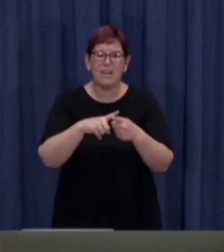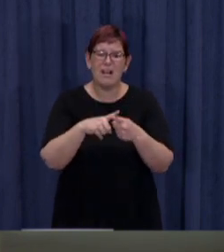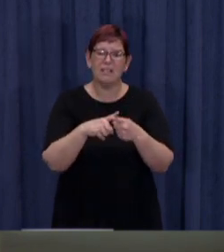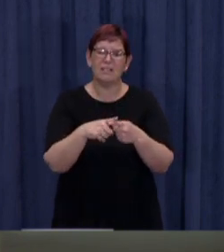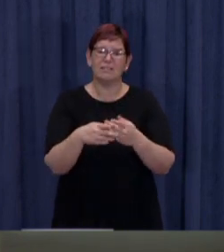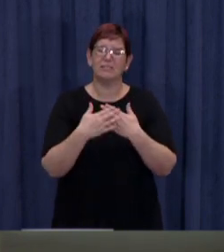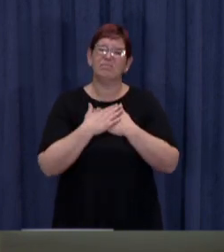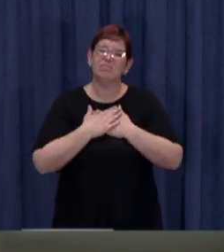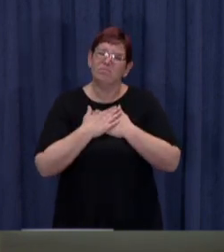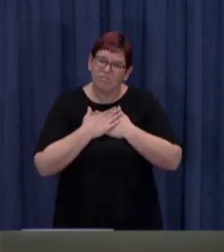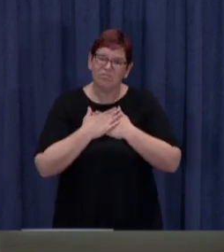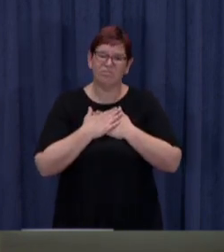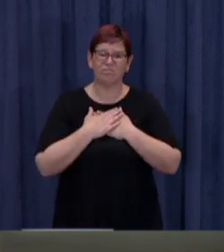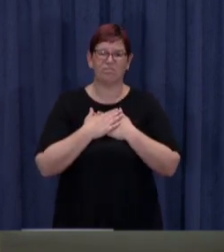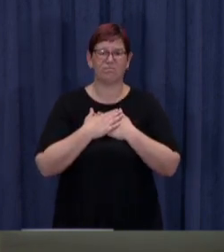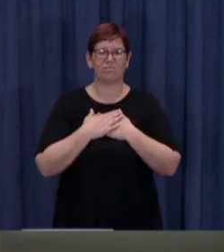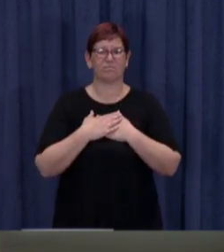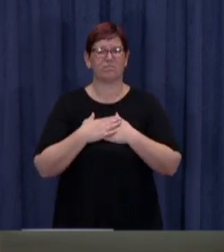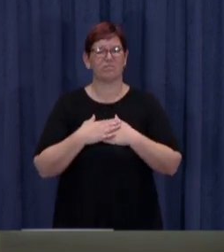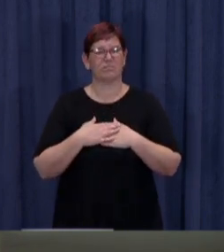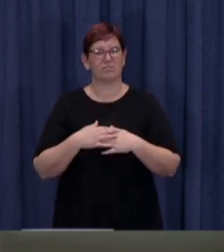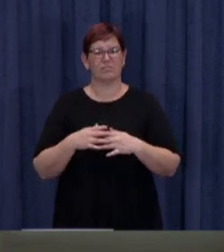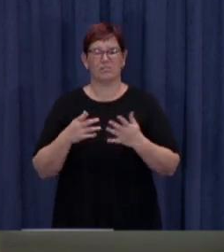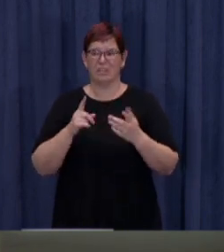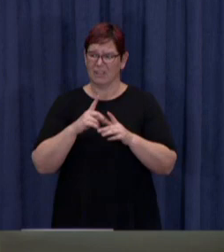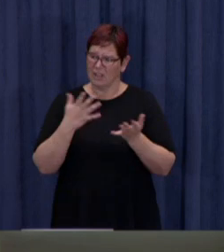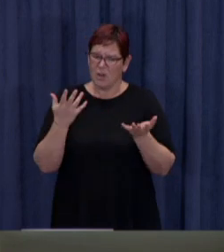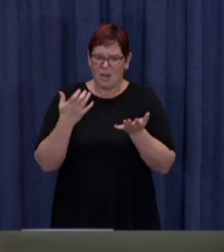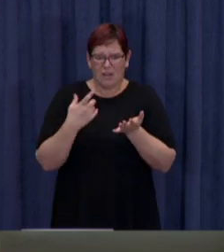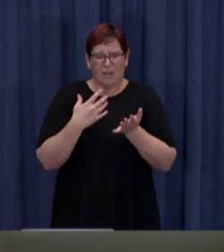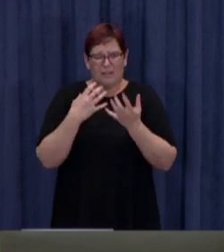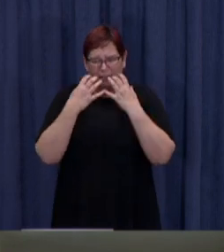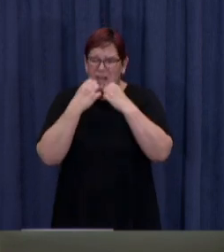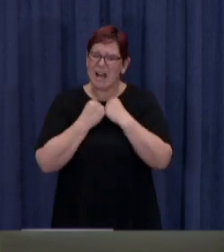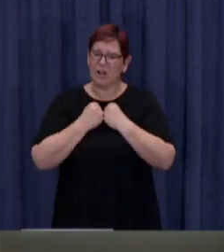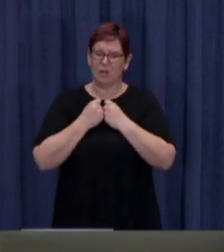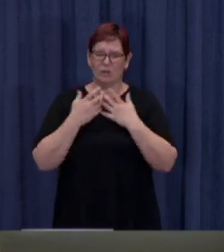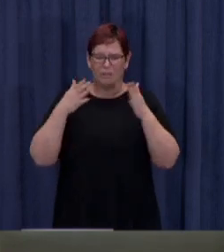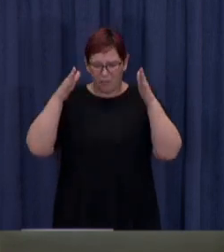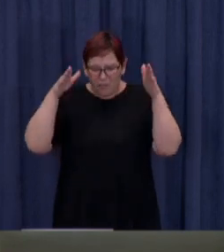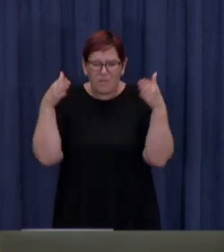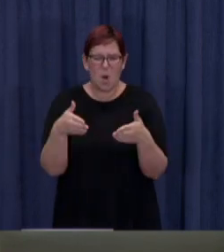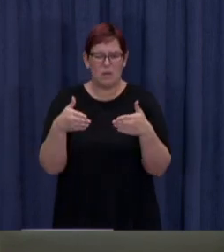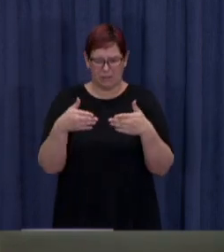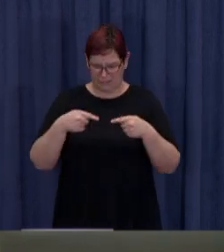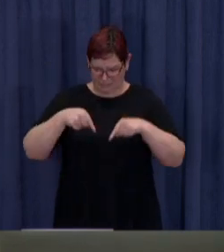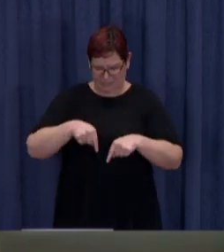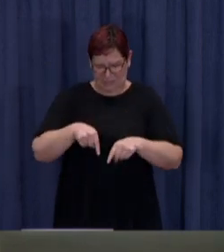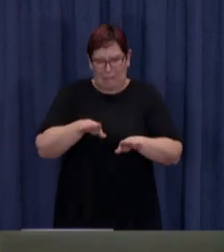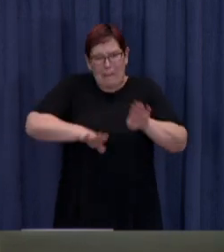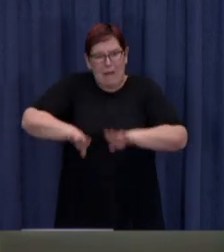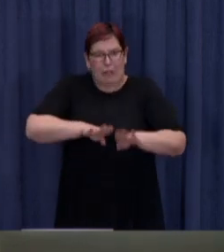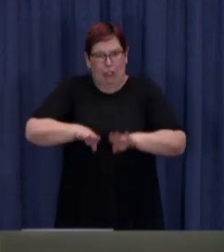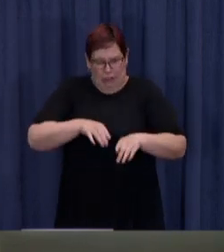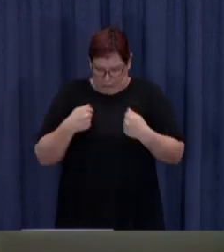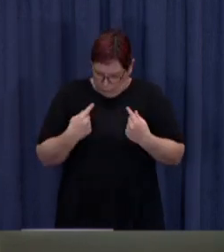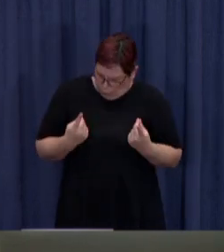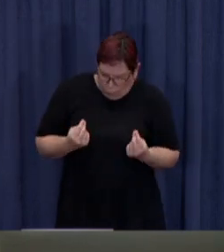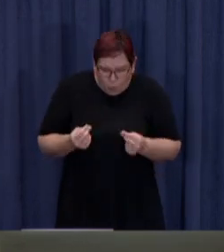getting us to focus once again hard as we've been trying to do every single day on what more we could do to arrest this virus and to make sure that other lives